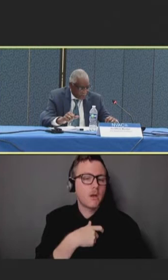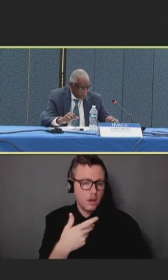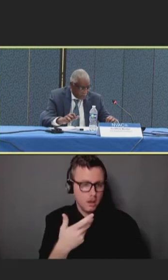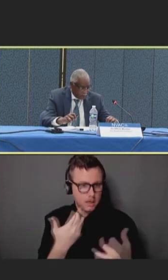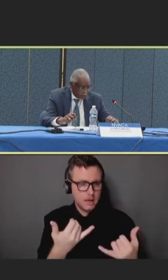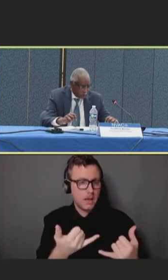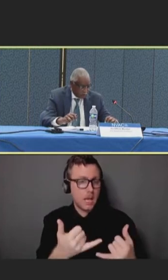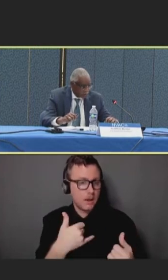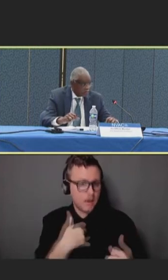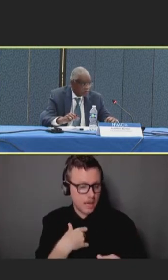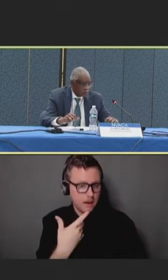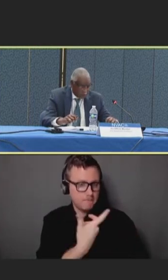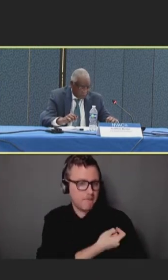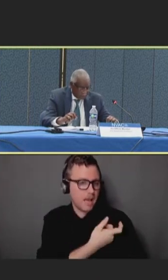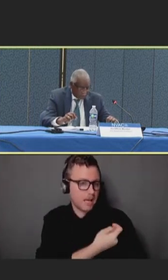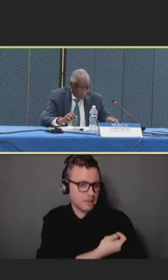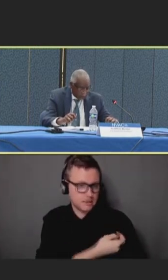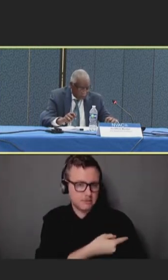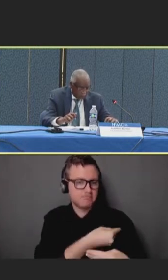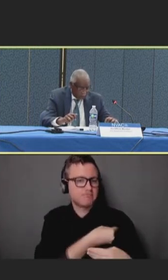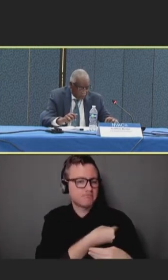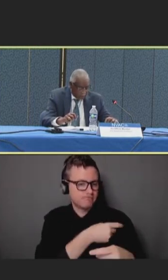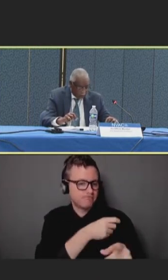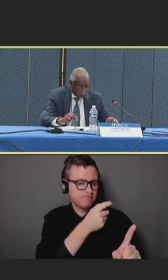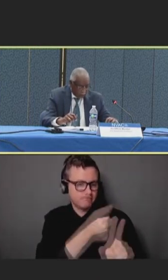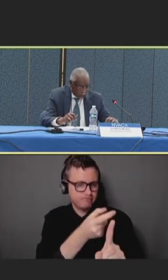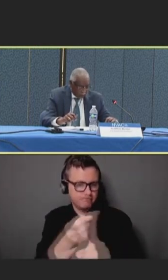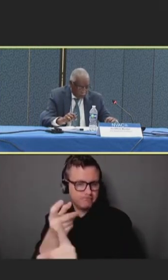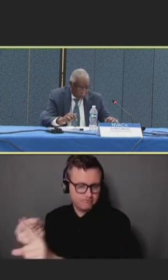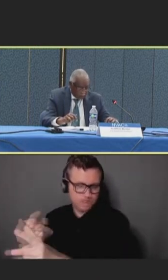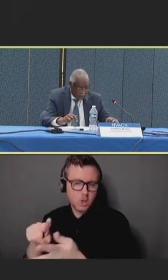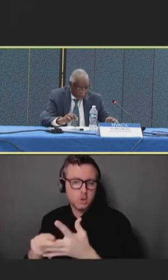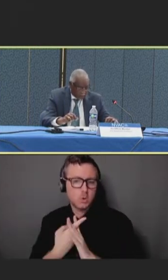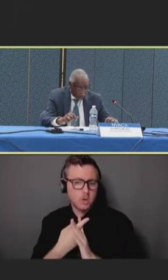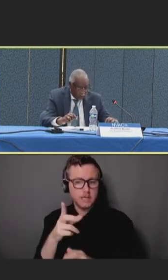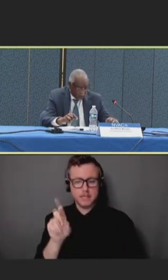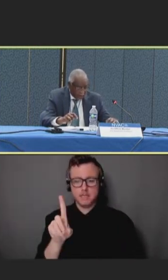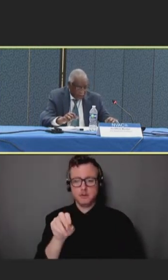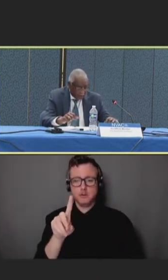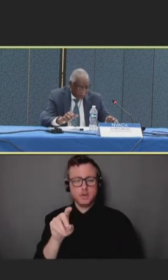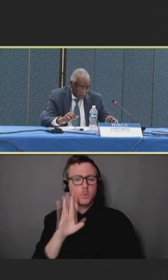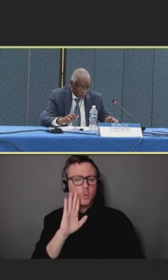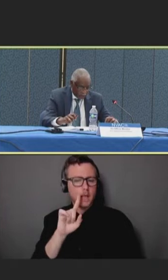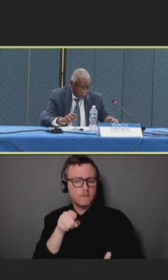vaccine administration has started. DoD will be conducting targeted outreach to